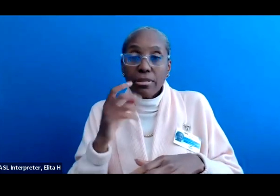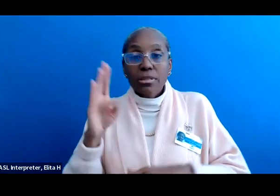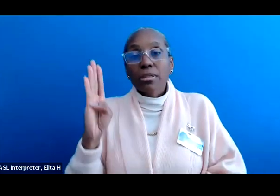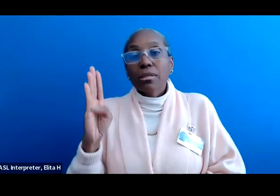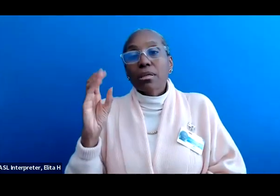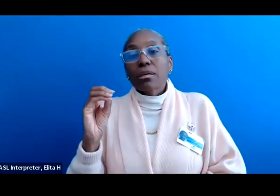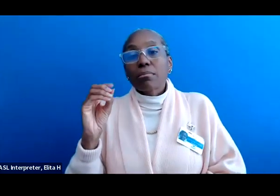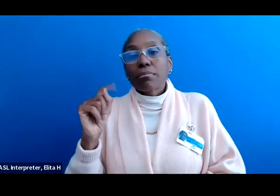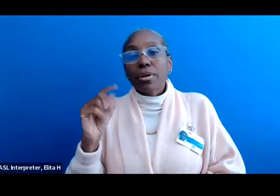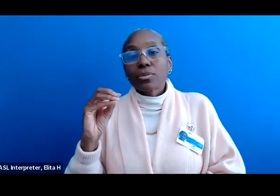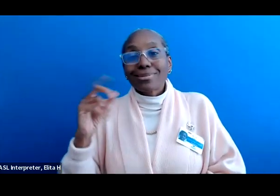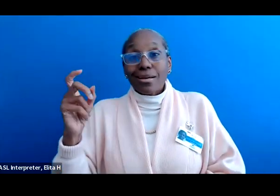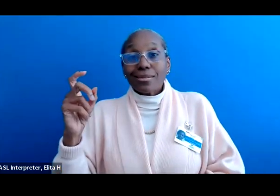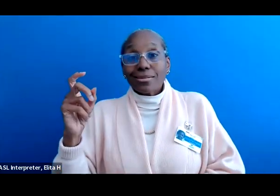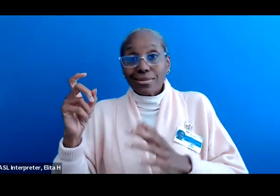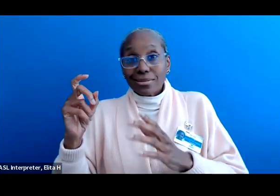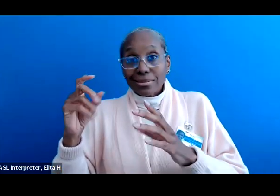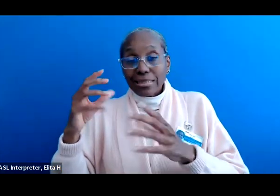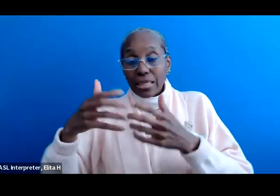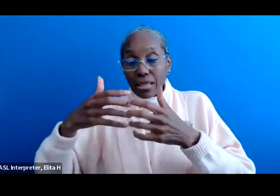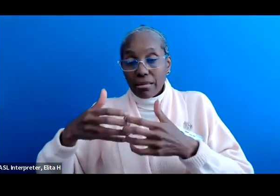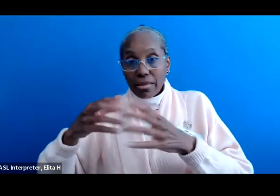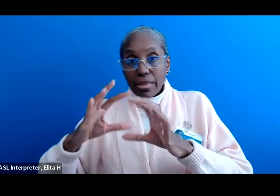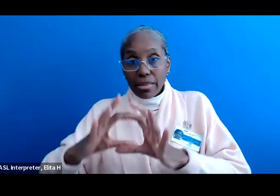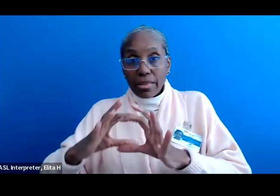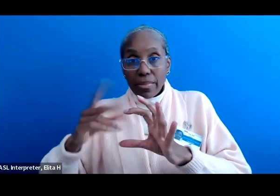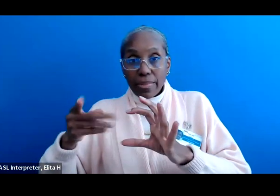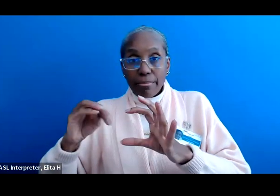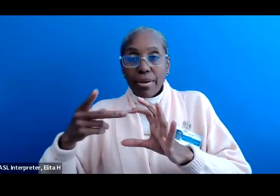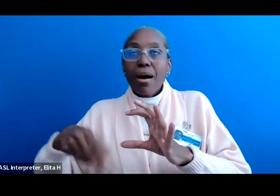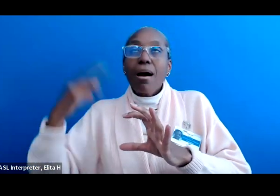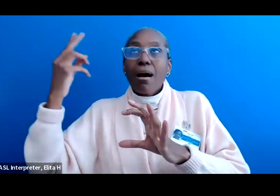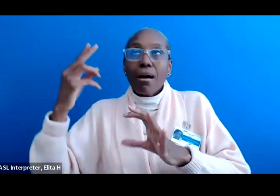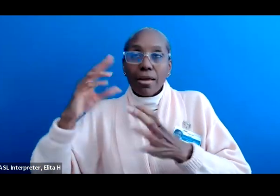chemical that they put in the pump is a much higher dose than you